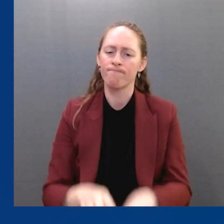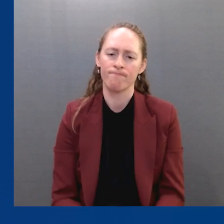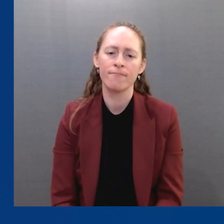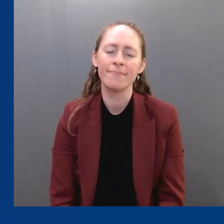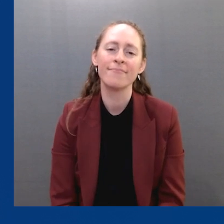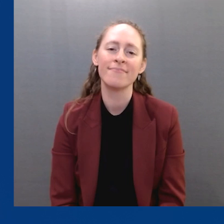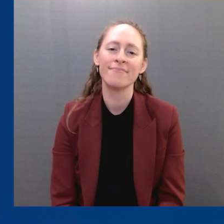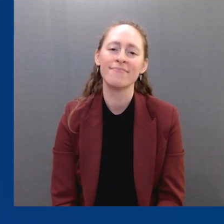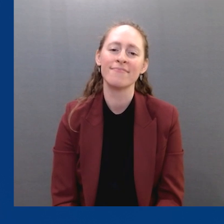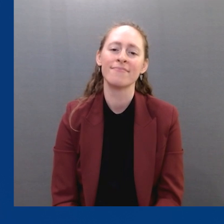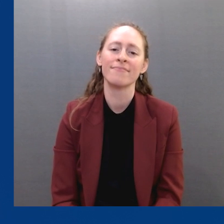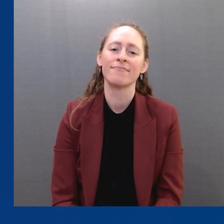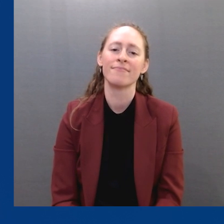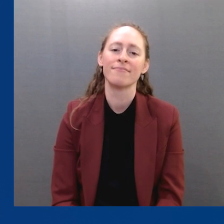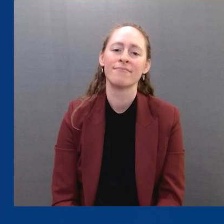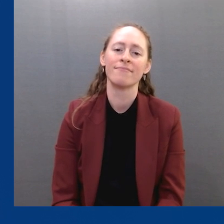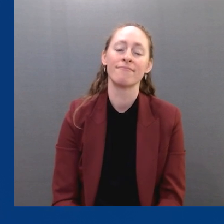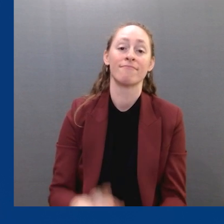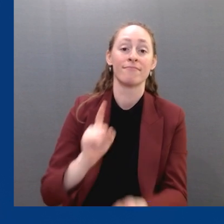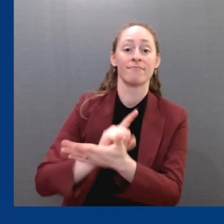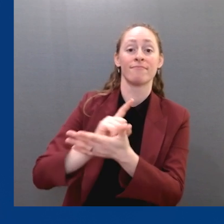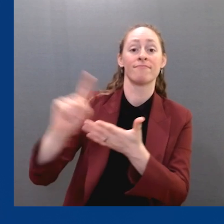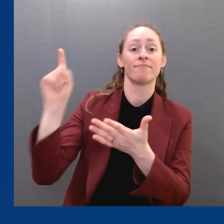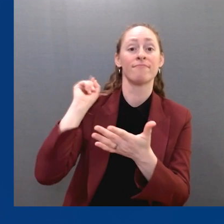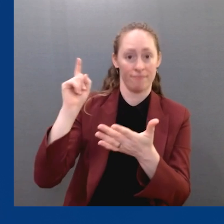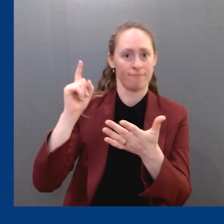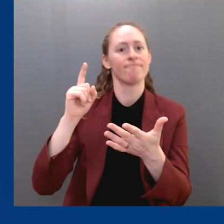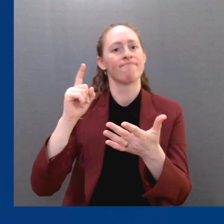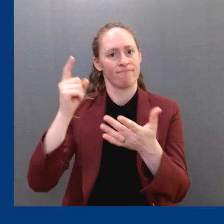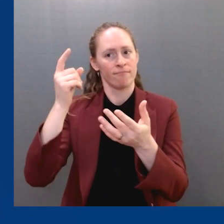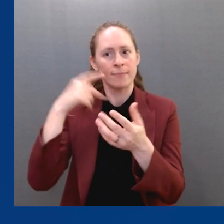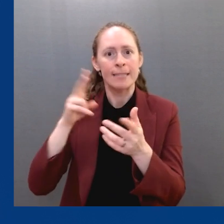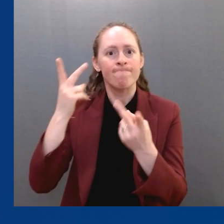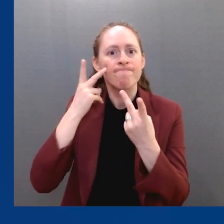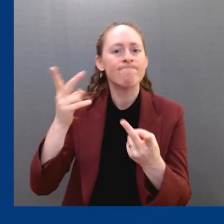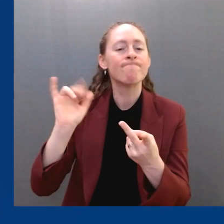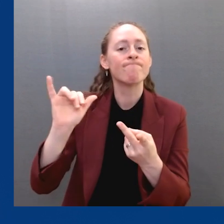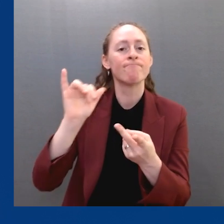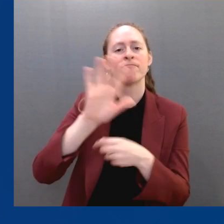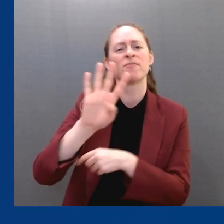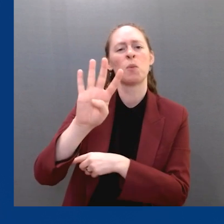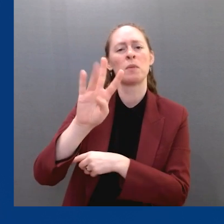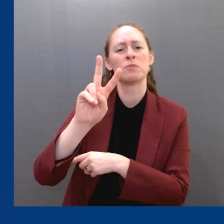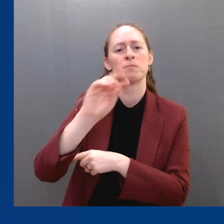that 42 percent of the U.S. population is living in a medium community level represented by yellow.